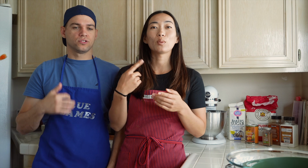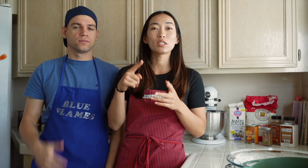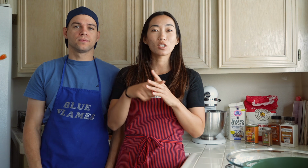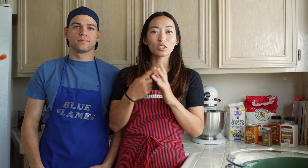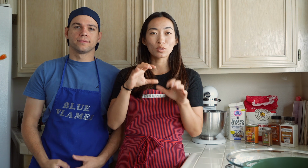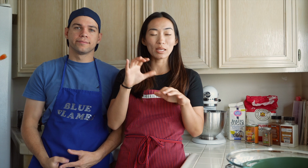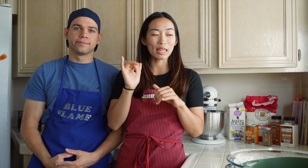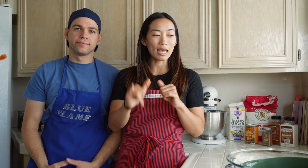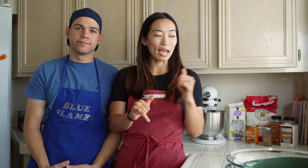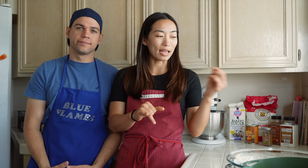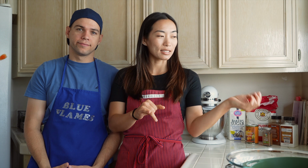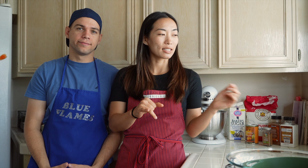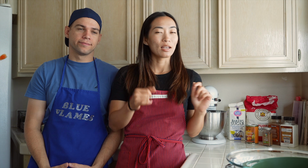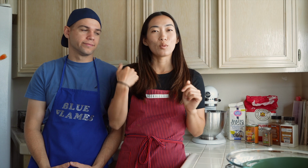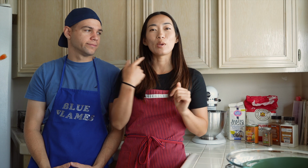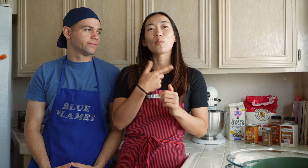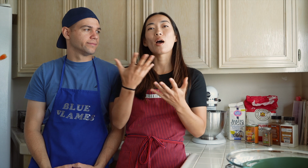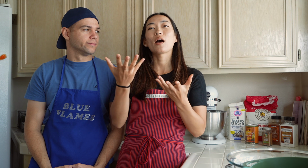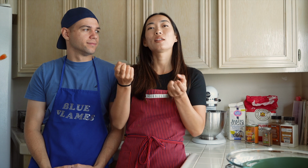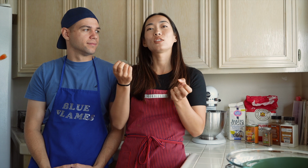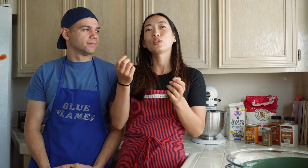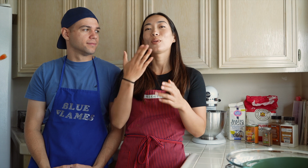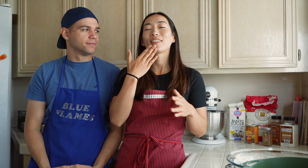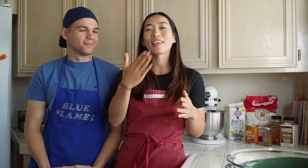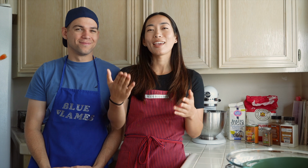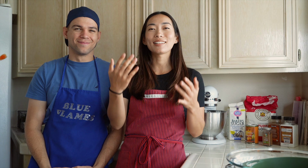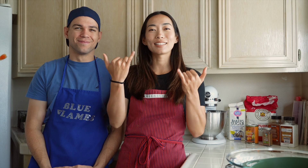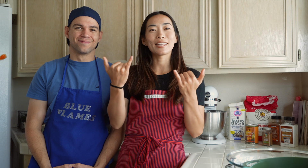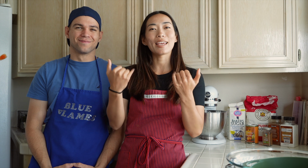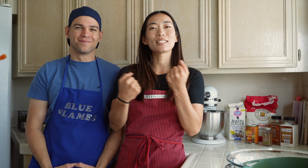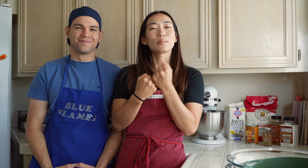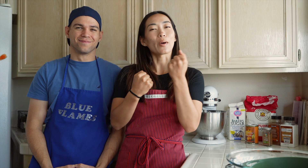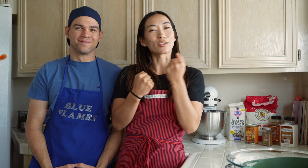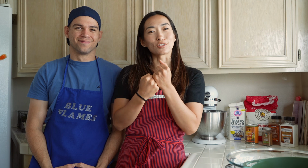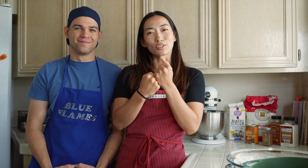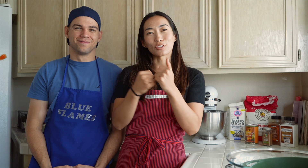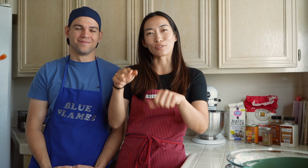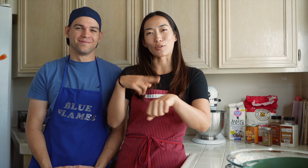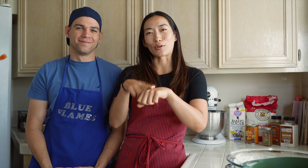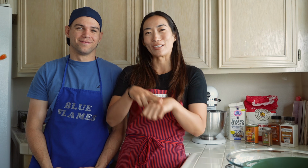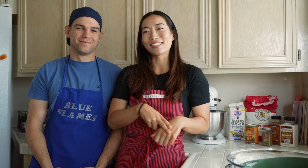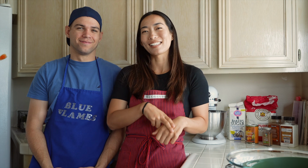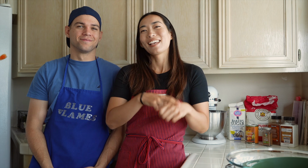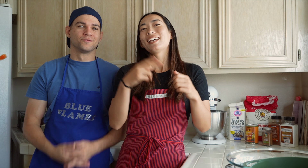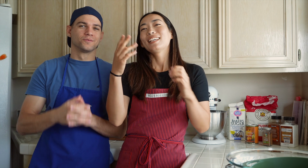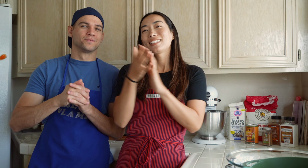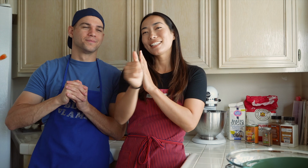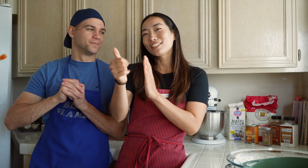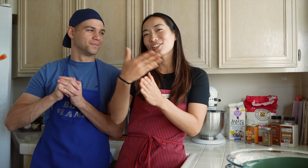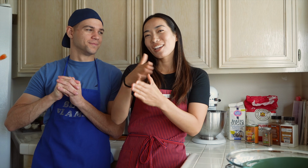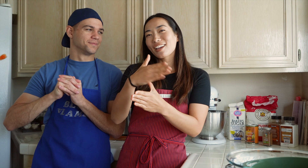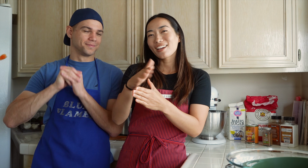so before we start doing that we want to thank today's sponsor of course Skillshare!